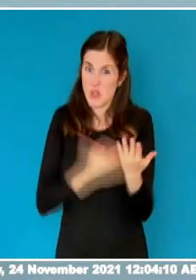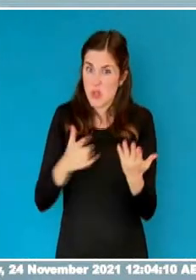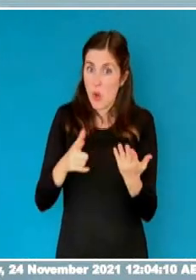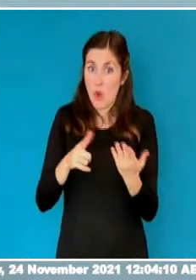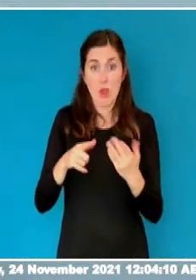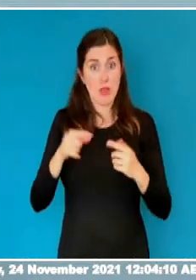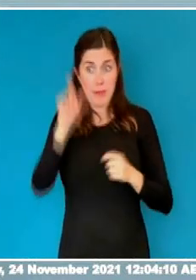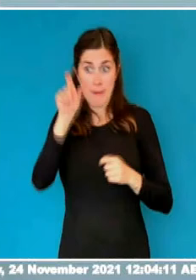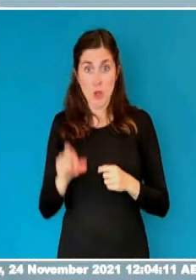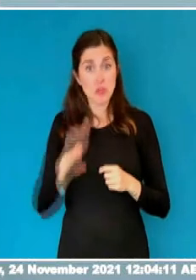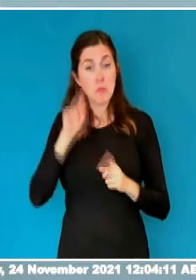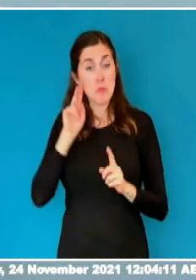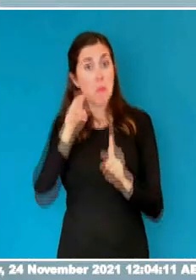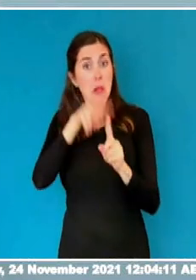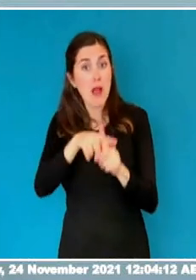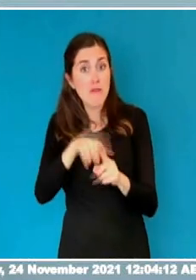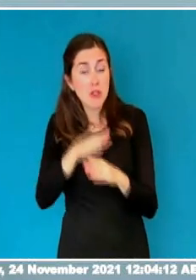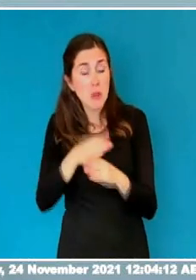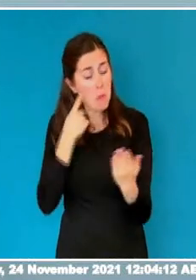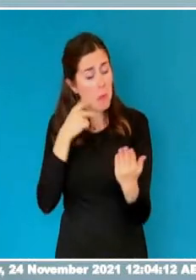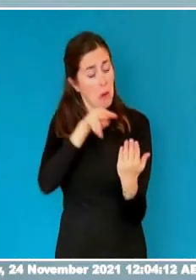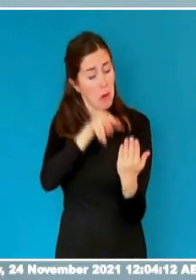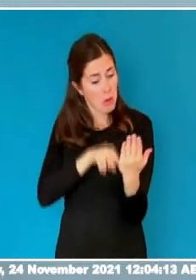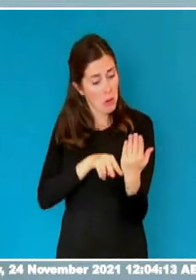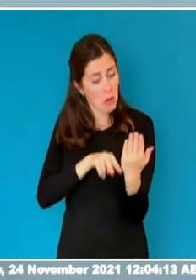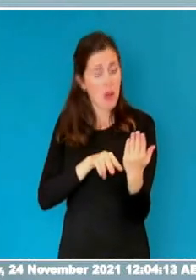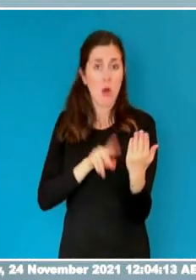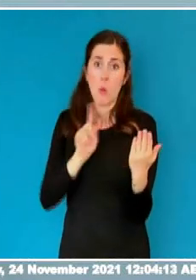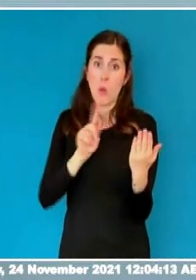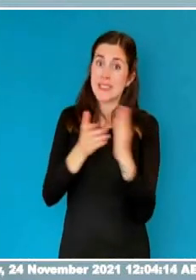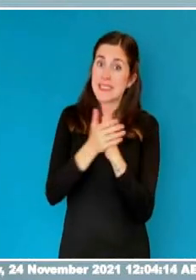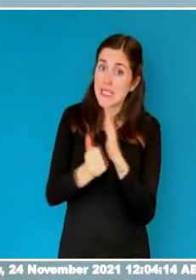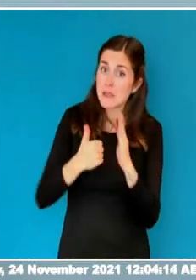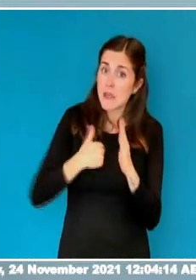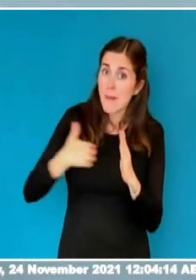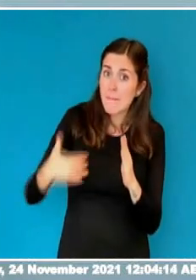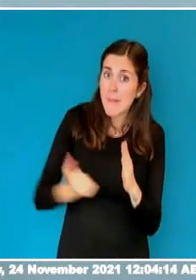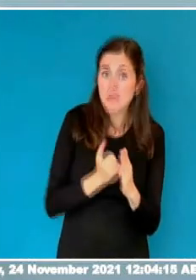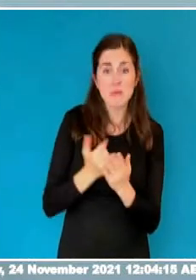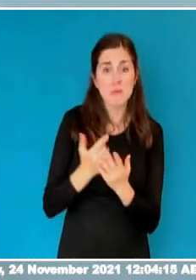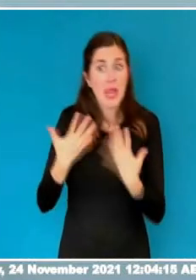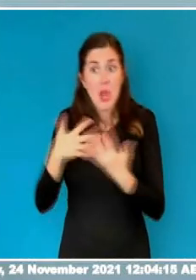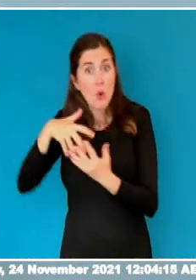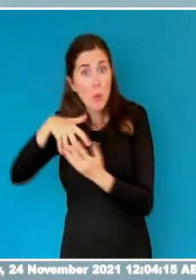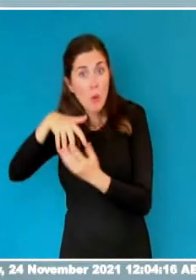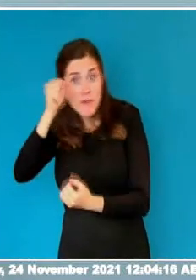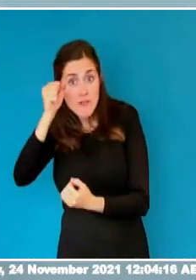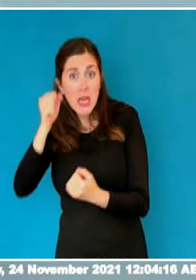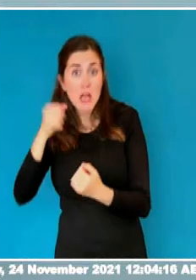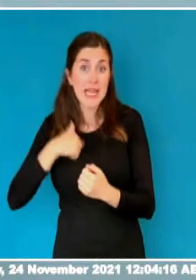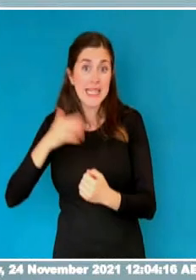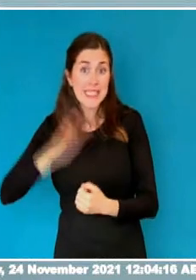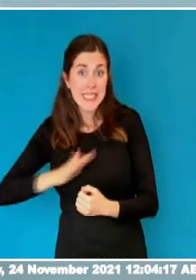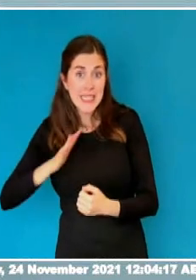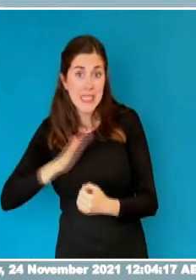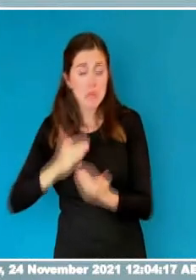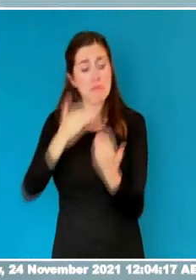These are the sorts of skills and relevant qualification somebody would need to have to